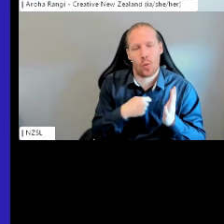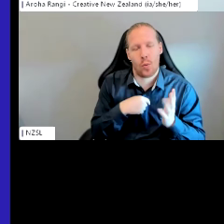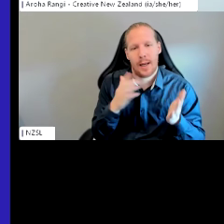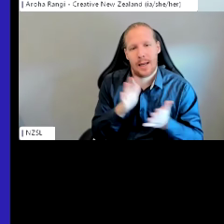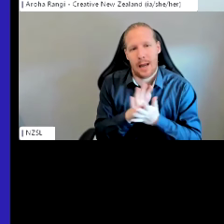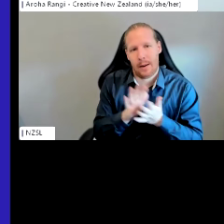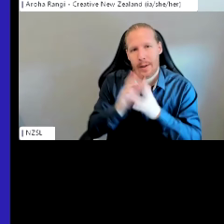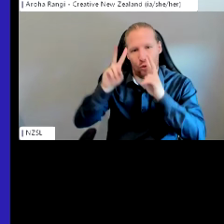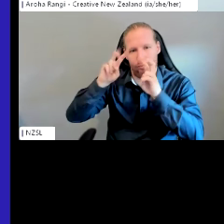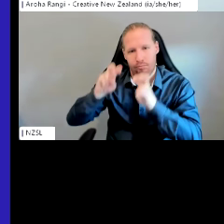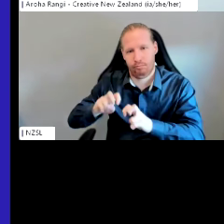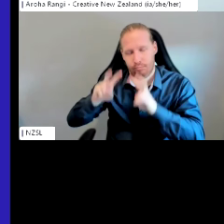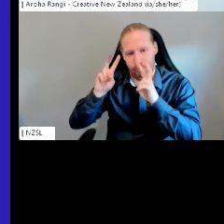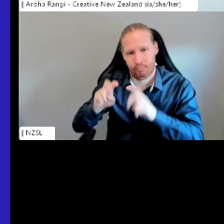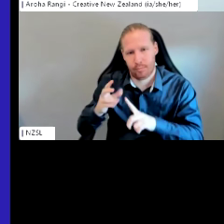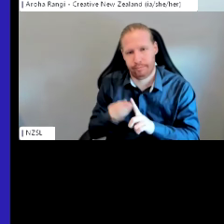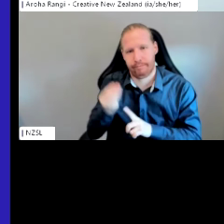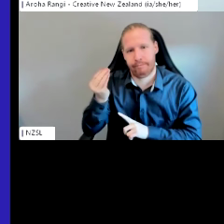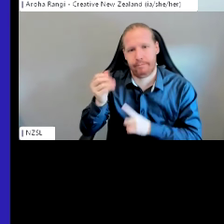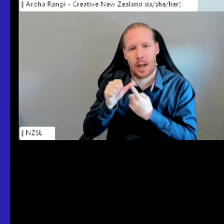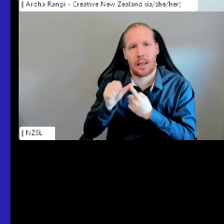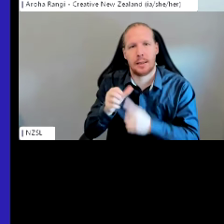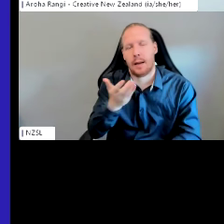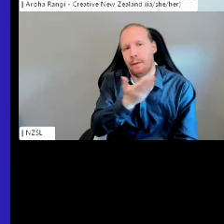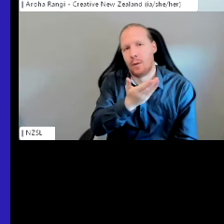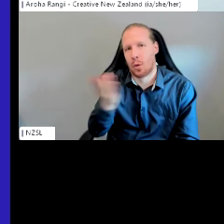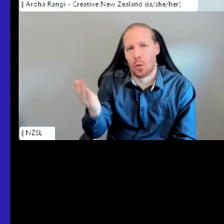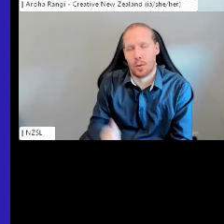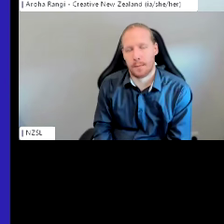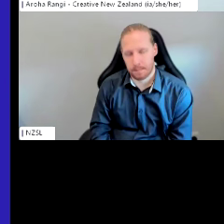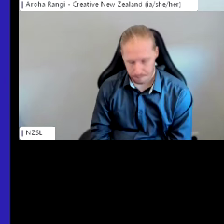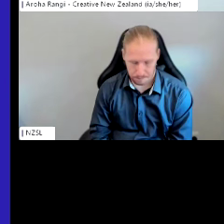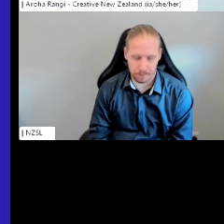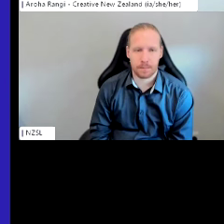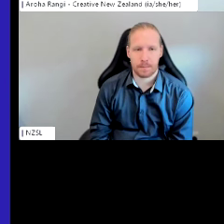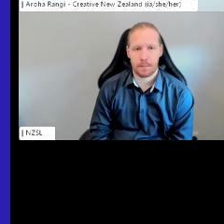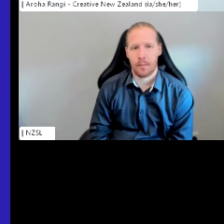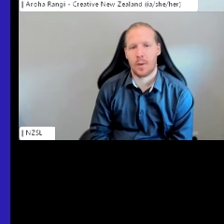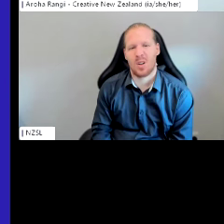and find the answers for you. So um so uh that that that's a I'd just like to make that as an